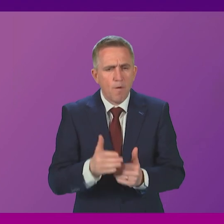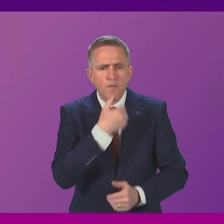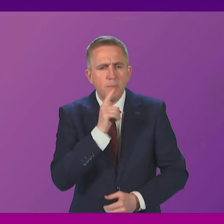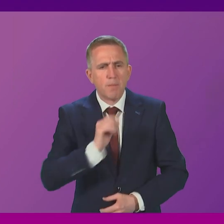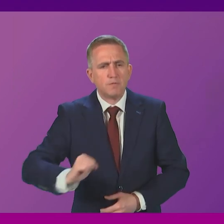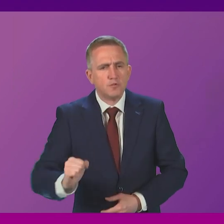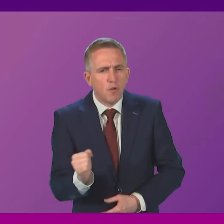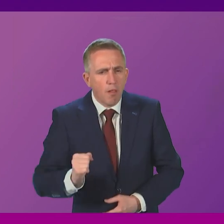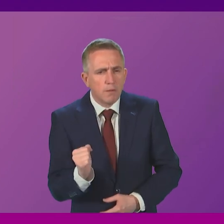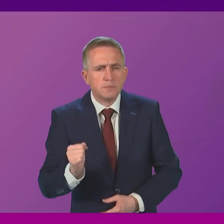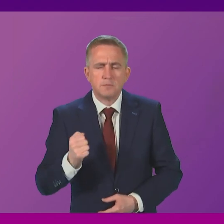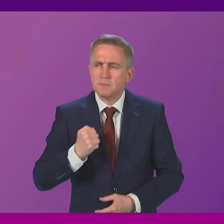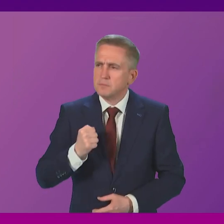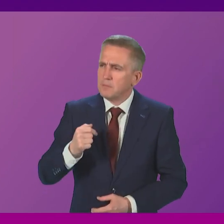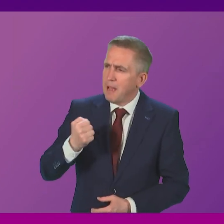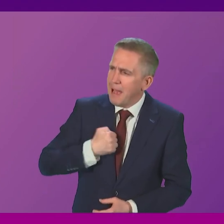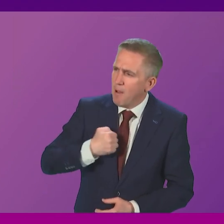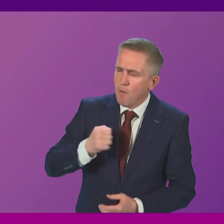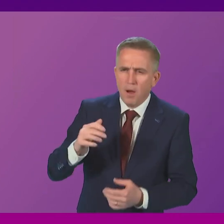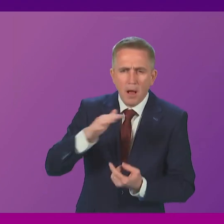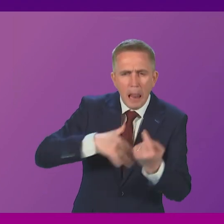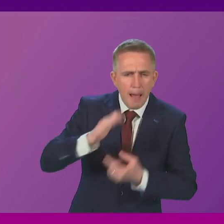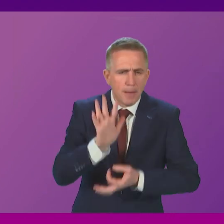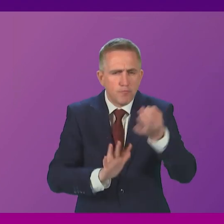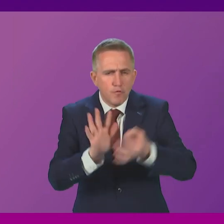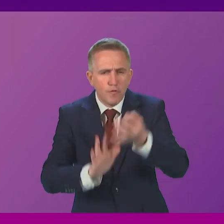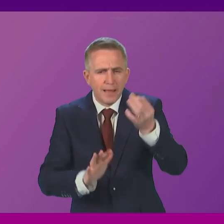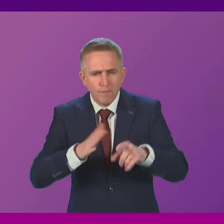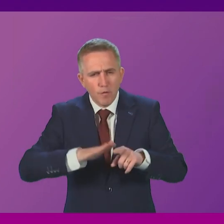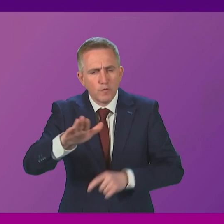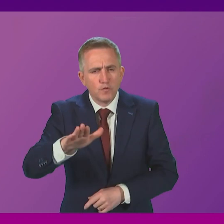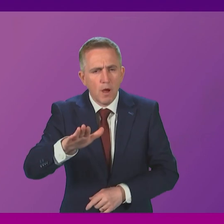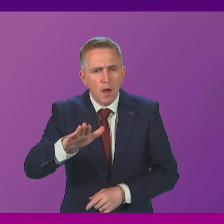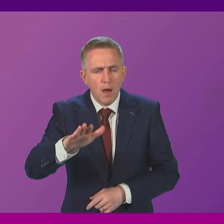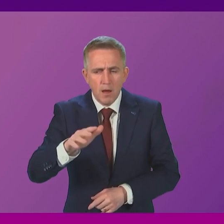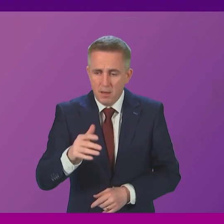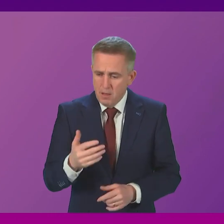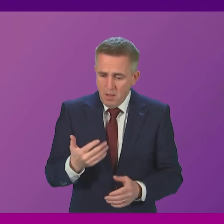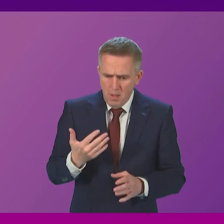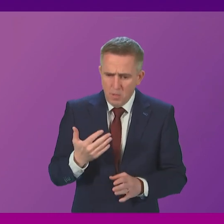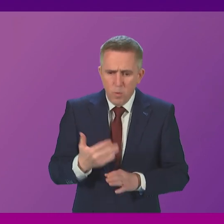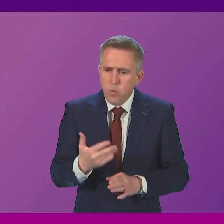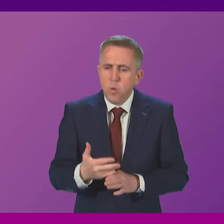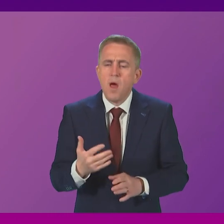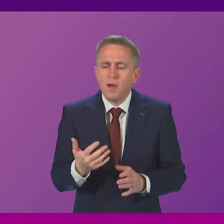our climate and our environment, because our work has only just begun.